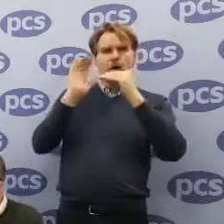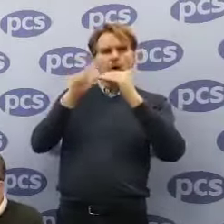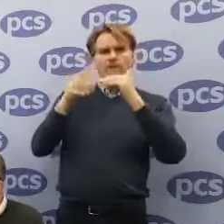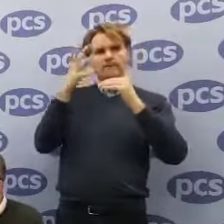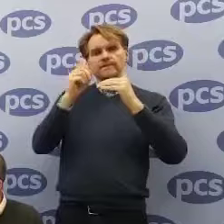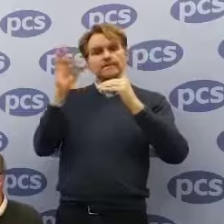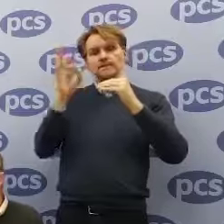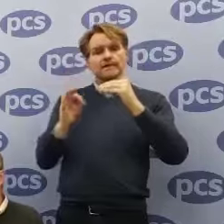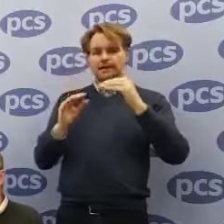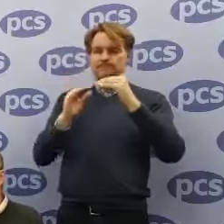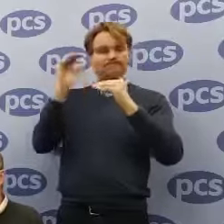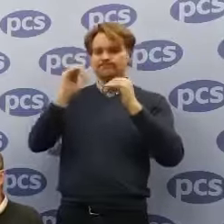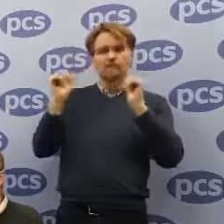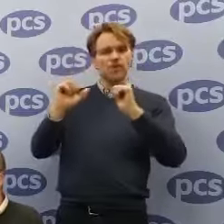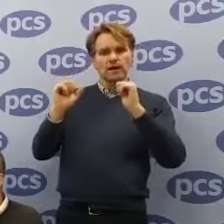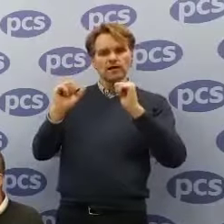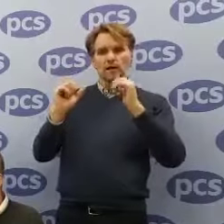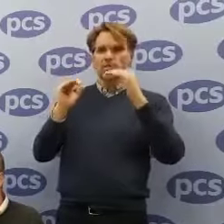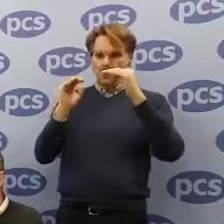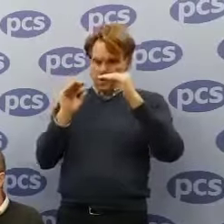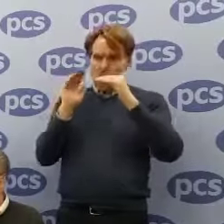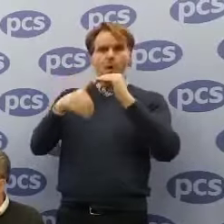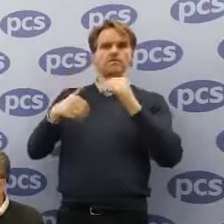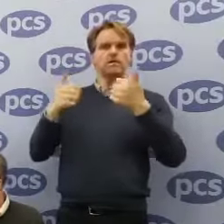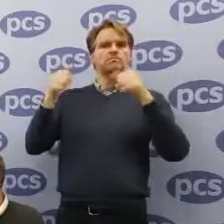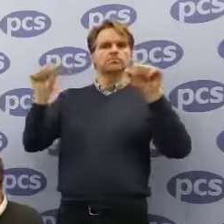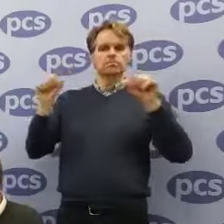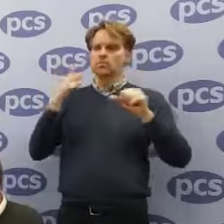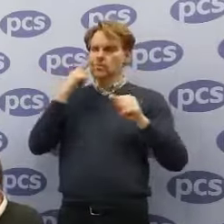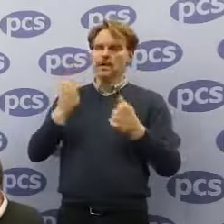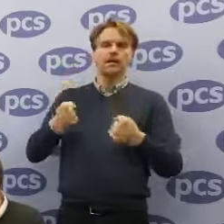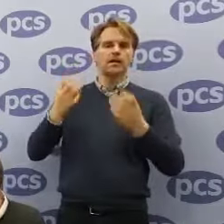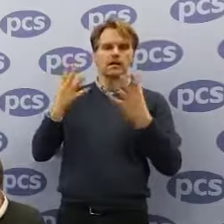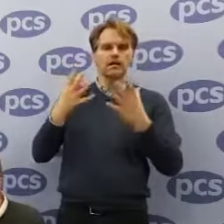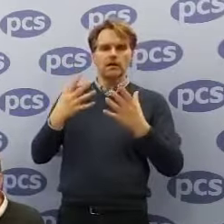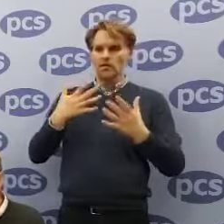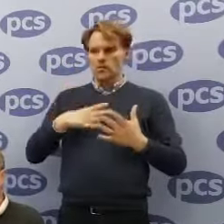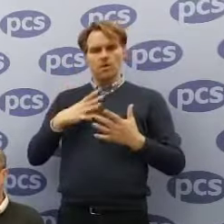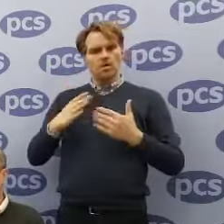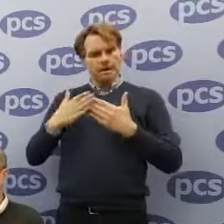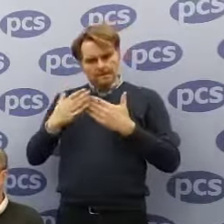from that and the key thing is an active union at workplace level and one that